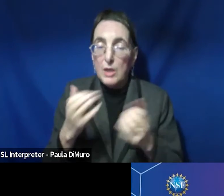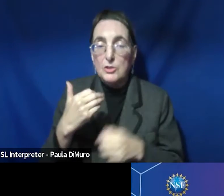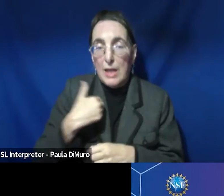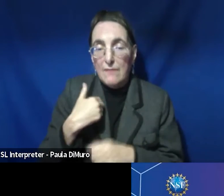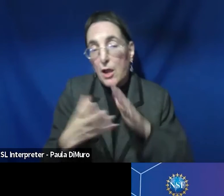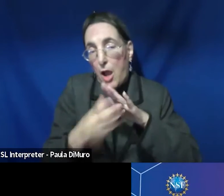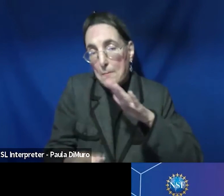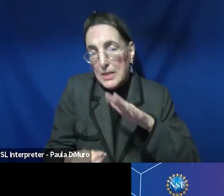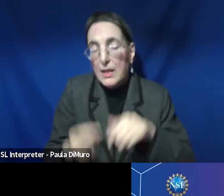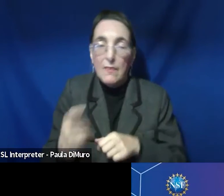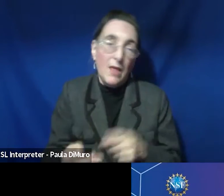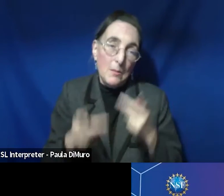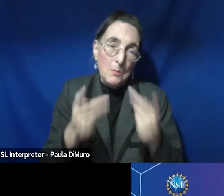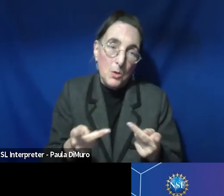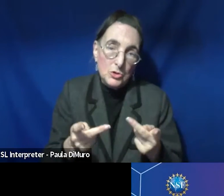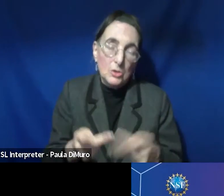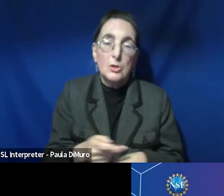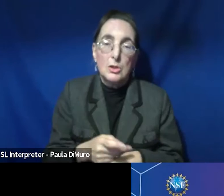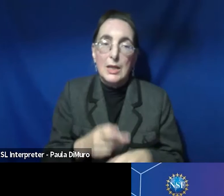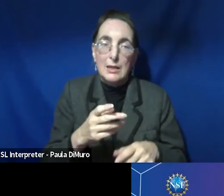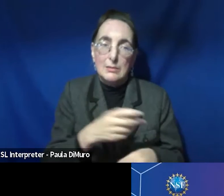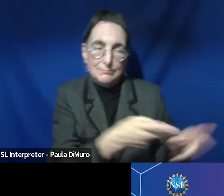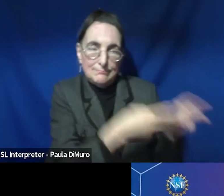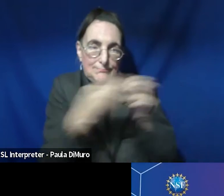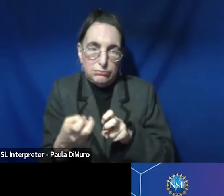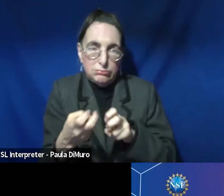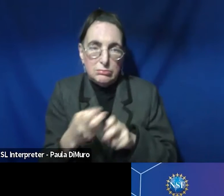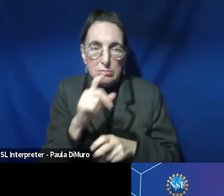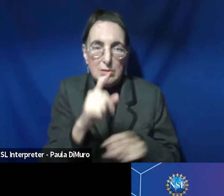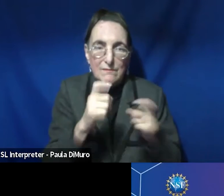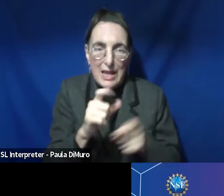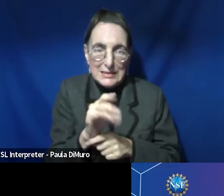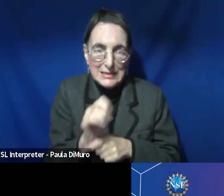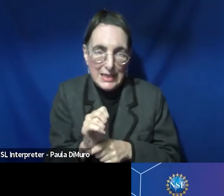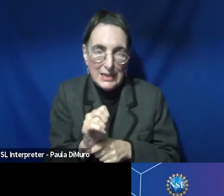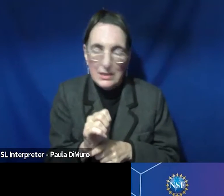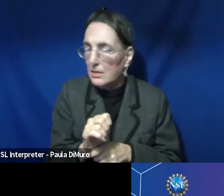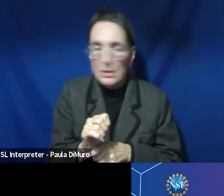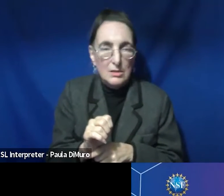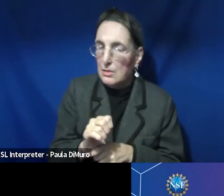of that proposal and get that from FastLane. You will not be able to see, for example, the project description